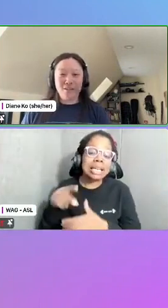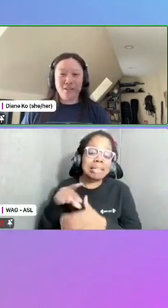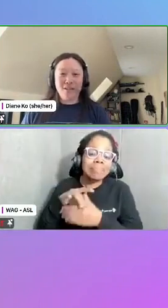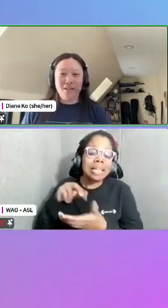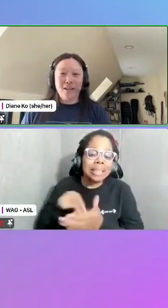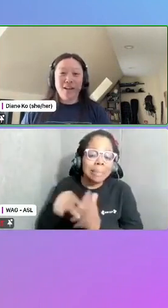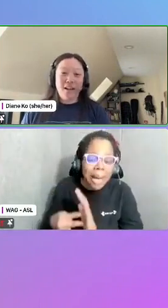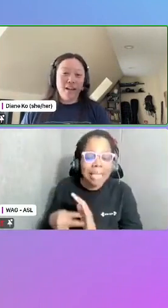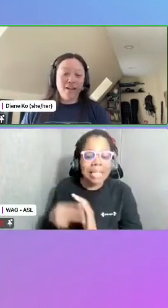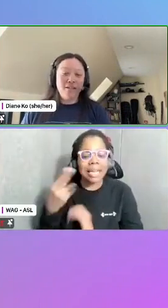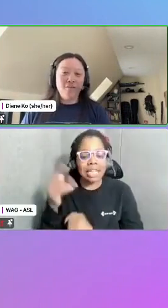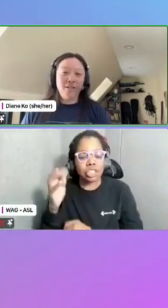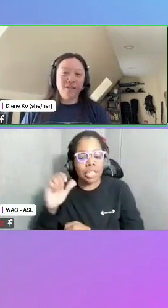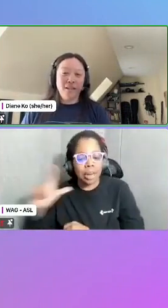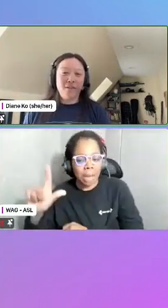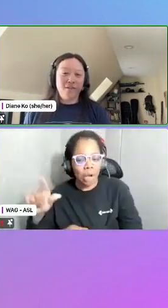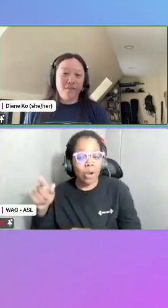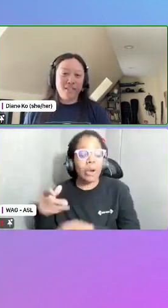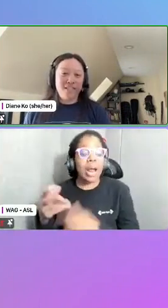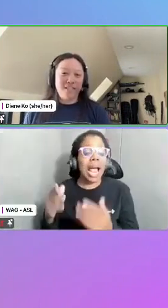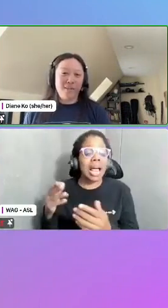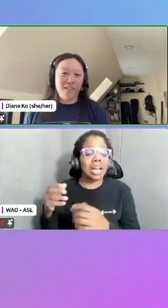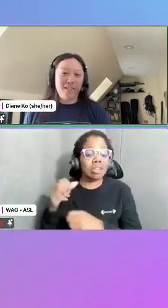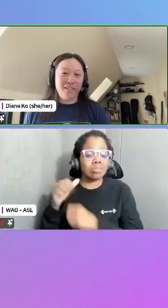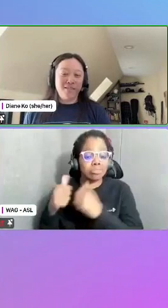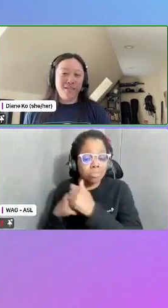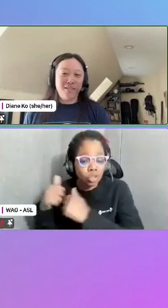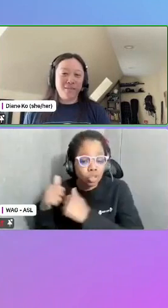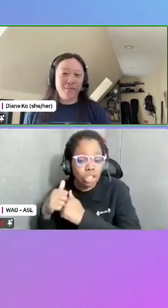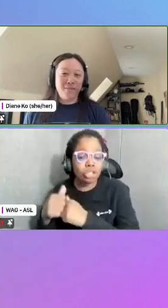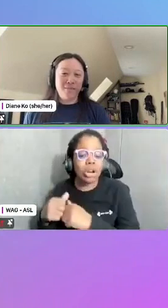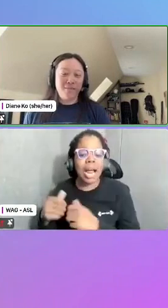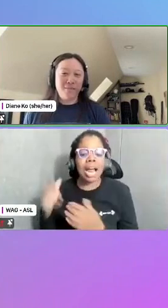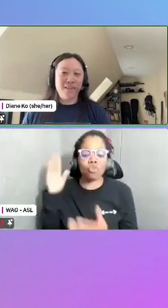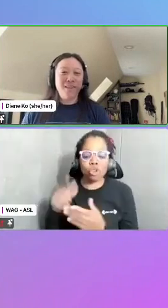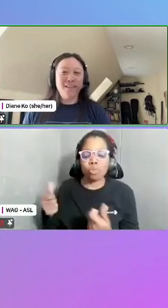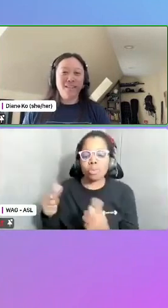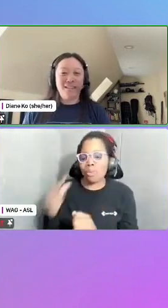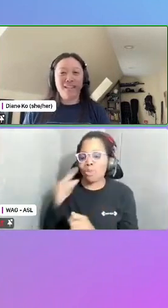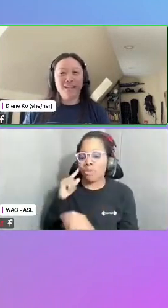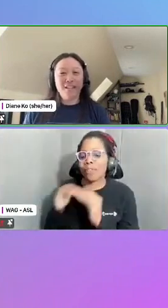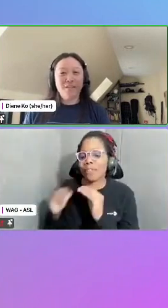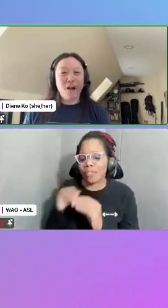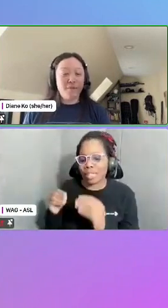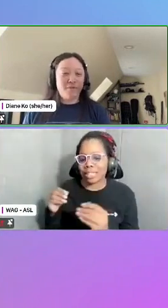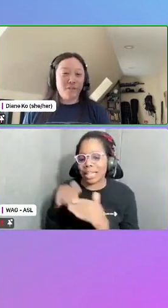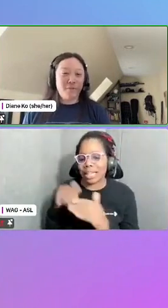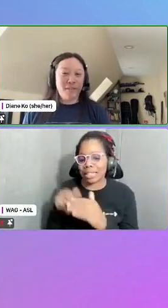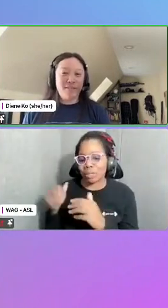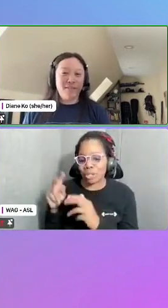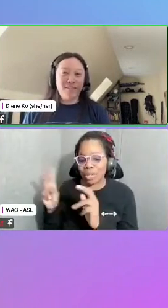unhelpful as you define all the possible props that somebody could set that would be valid use cases. Taking